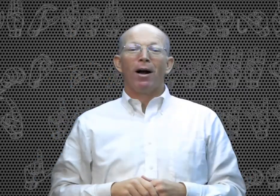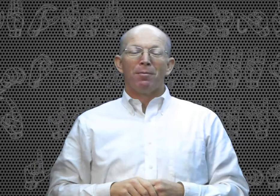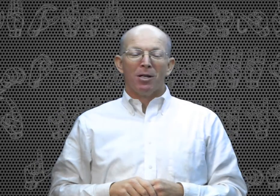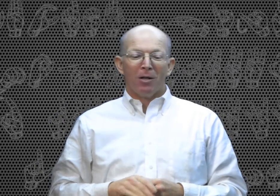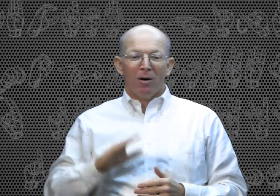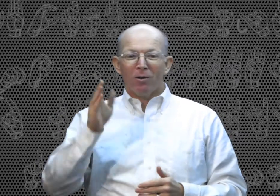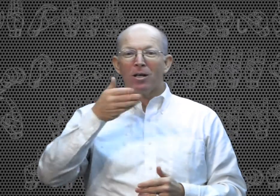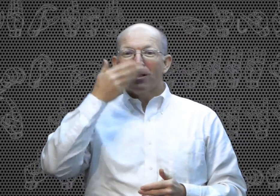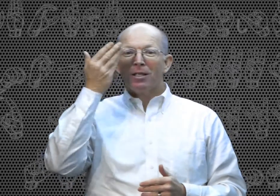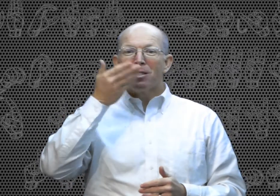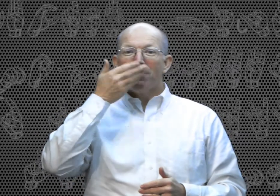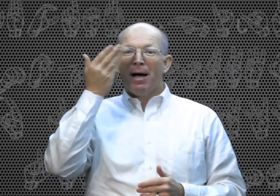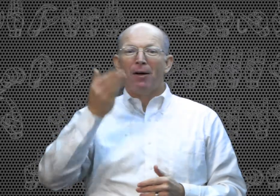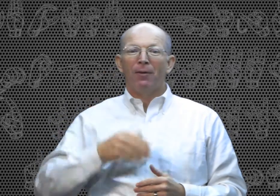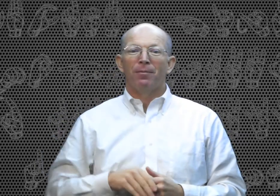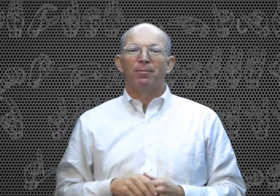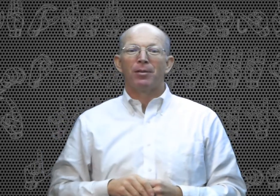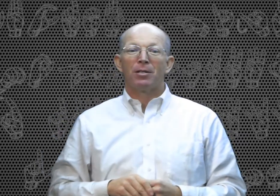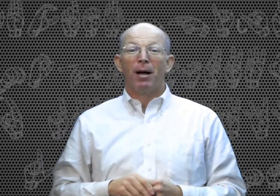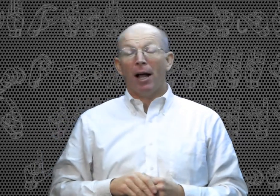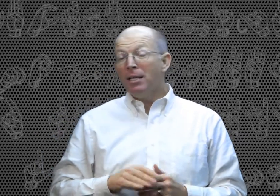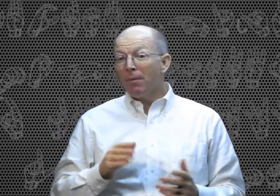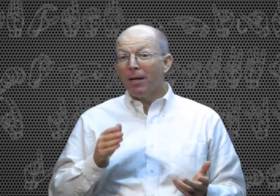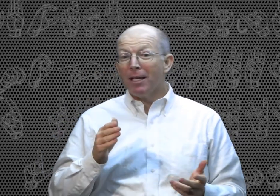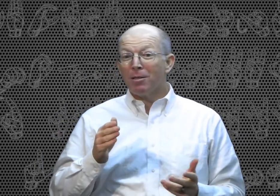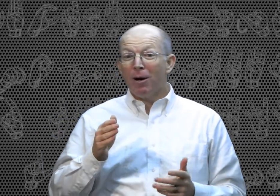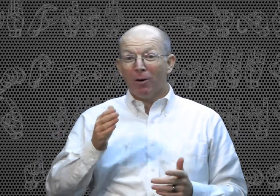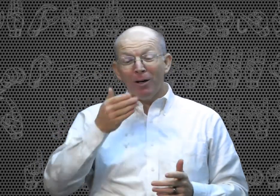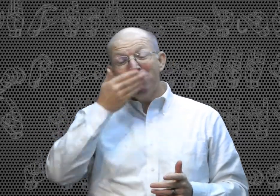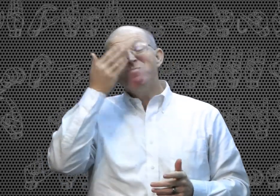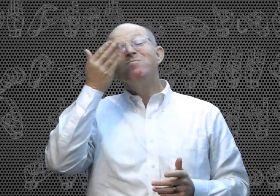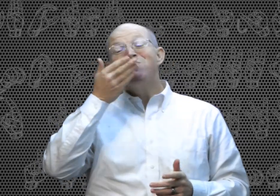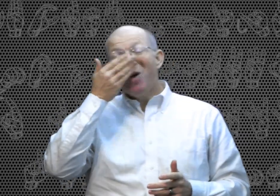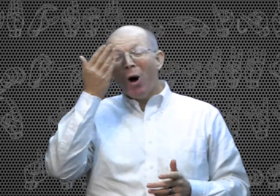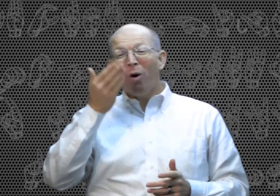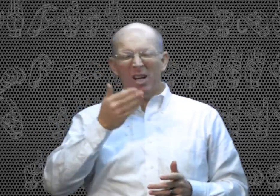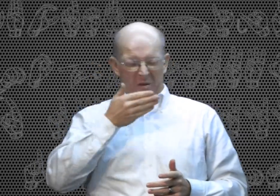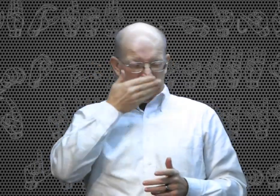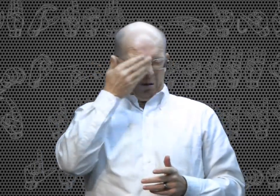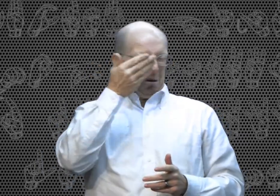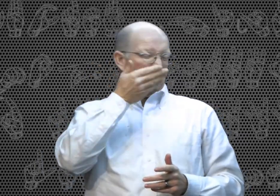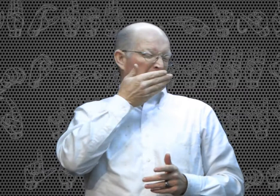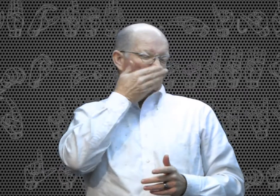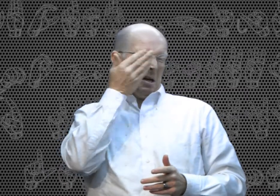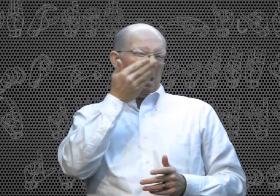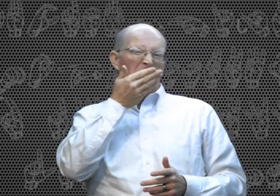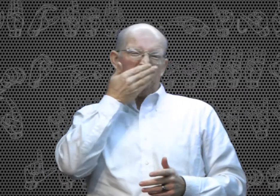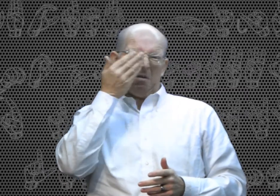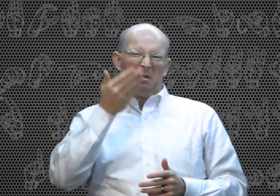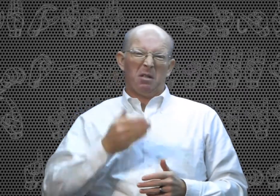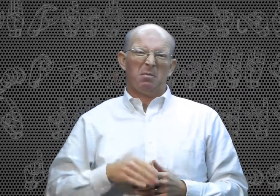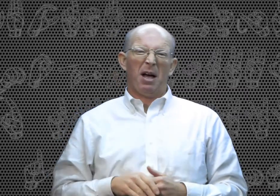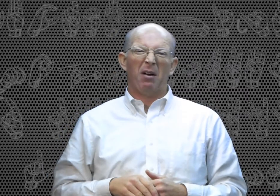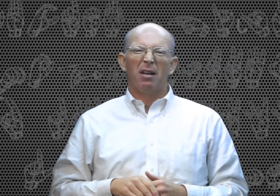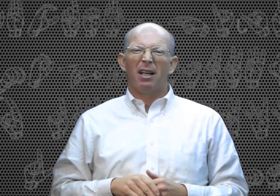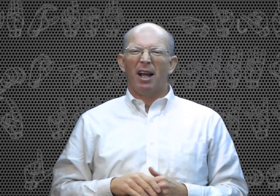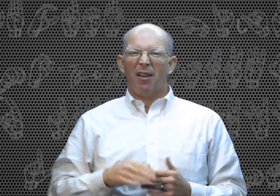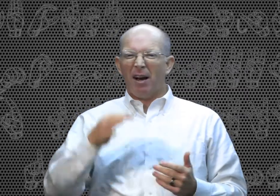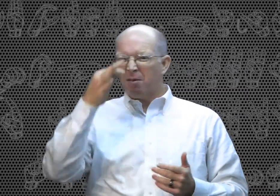right up to your nose. SMELL. And something can SMELL good or it can SMELL awful. SMELL.